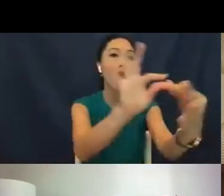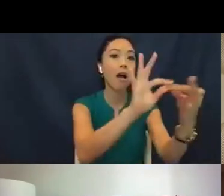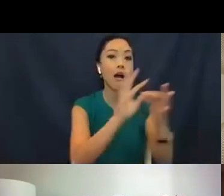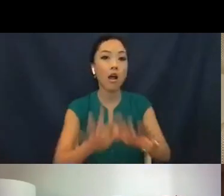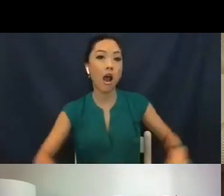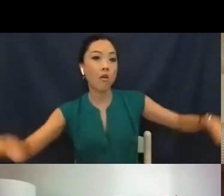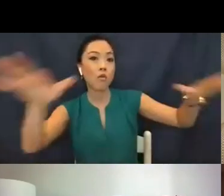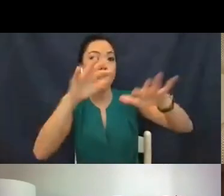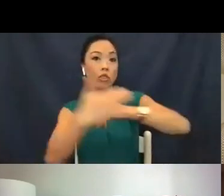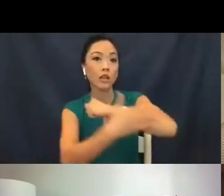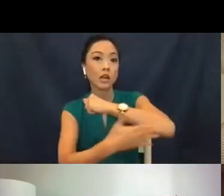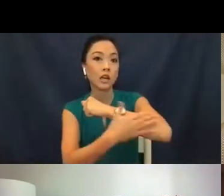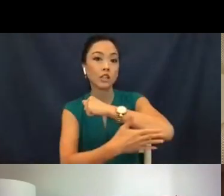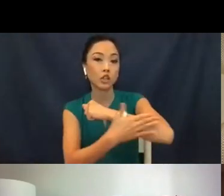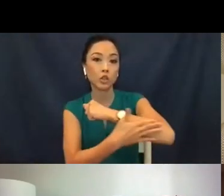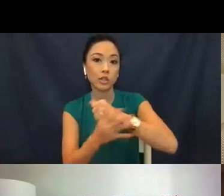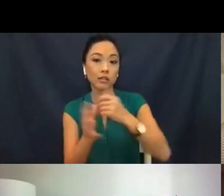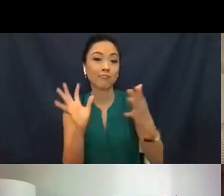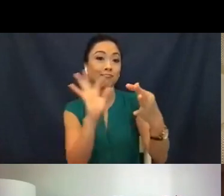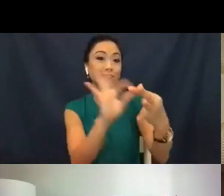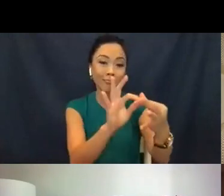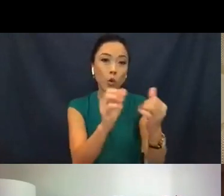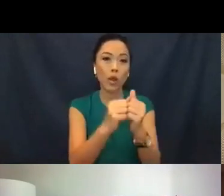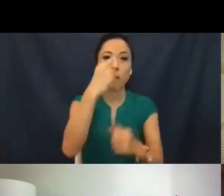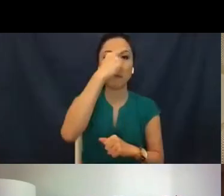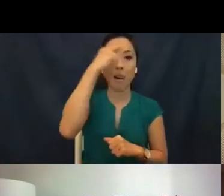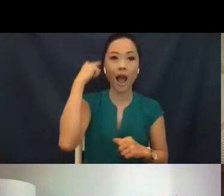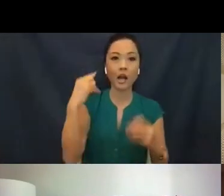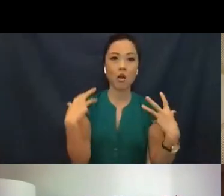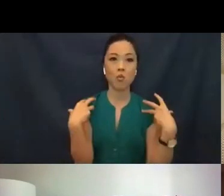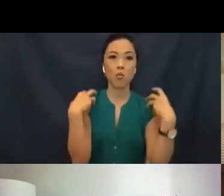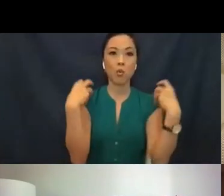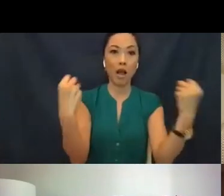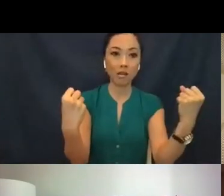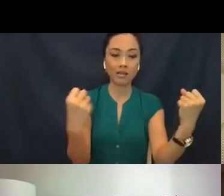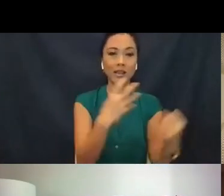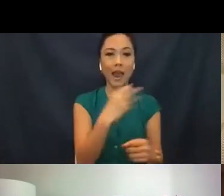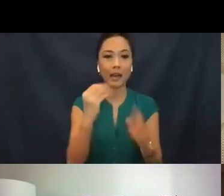17:56:20 is committed to Blackwellness and innovation and acting through the transformative